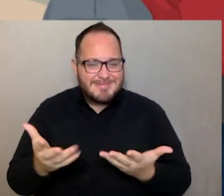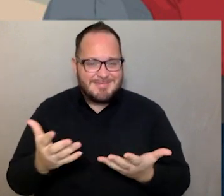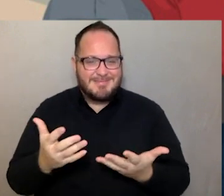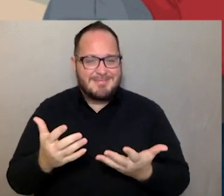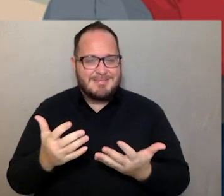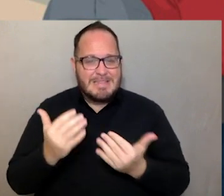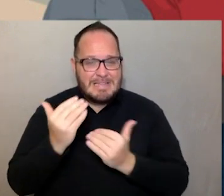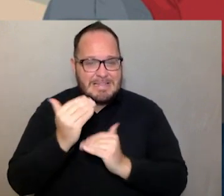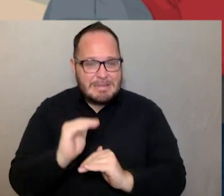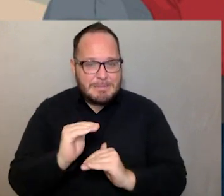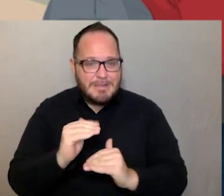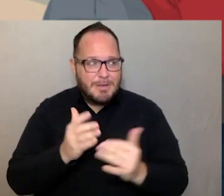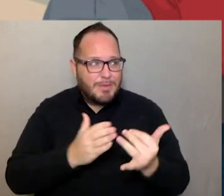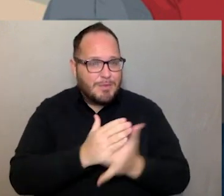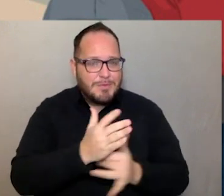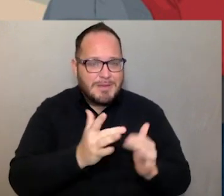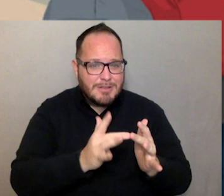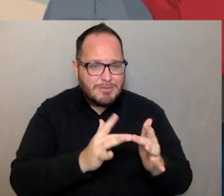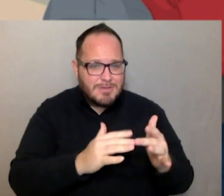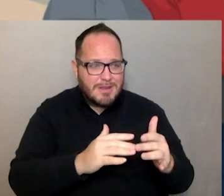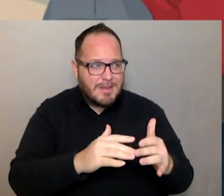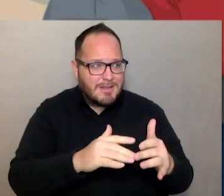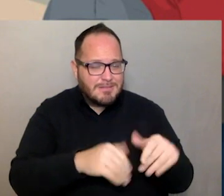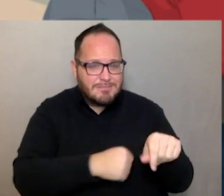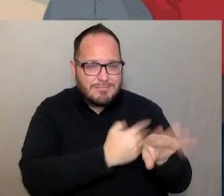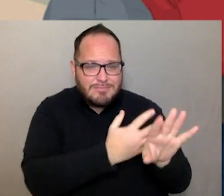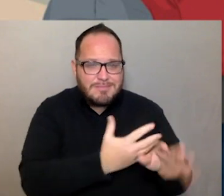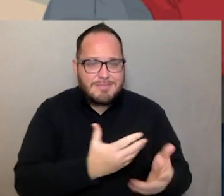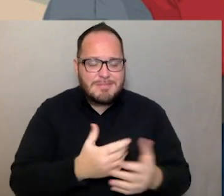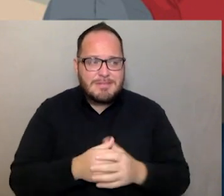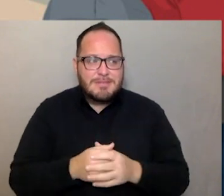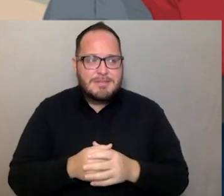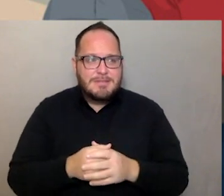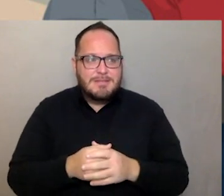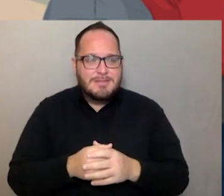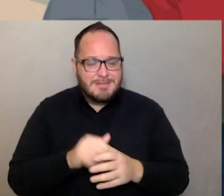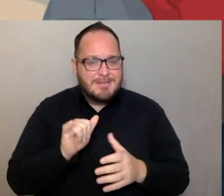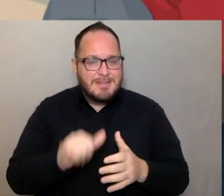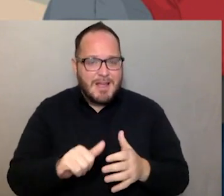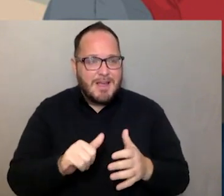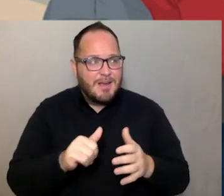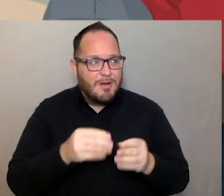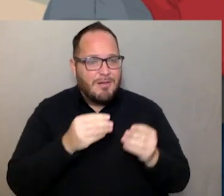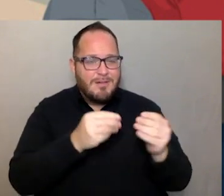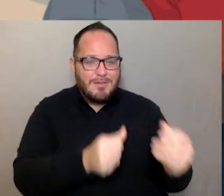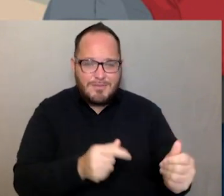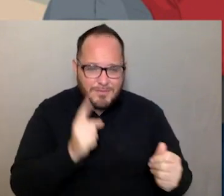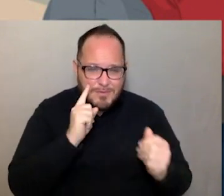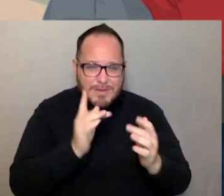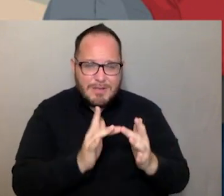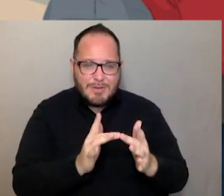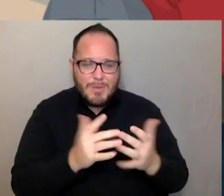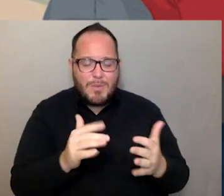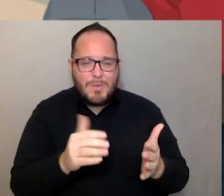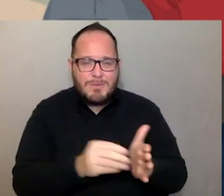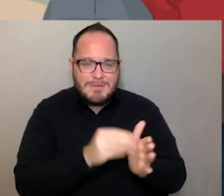JUST VIA THE INTERNET. AND THIS IS ANOTHER EXPENSE. AND SOMETIMES THE INTERNET IS VERY SLOW, AND OUR CHILDREN ARE